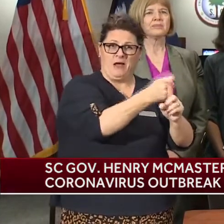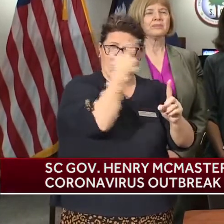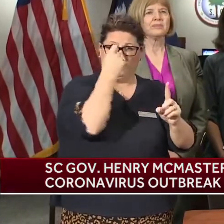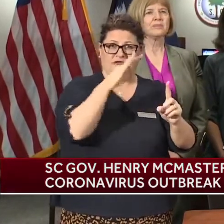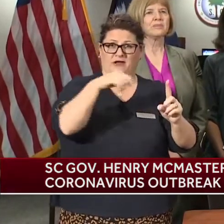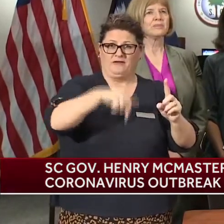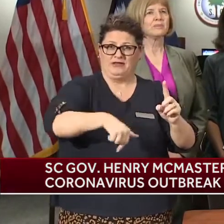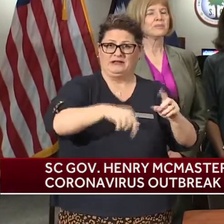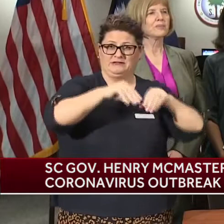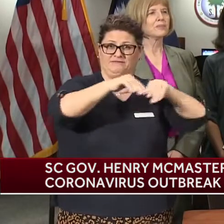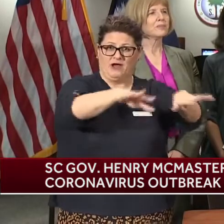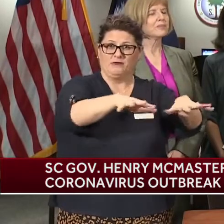ADVERSELY AFFECTED.